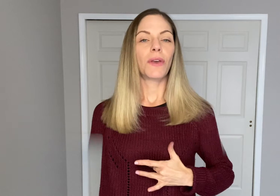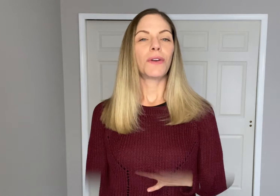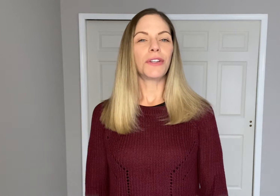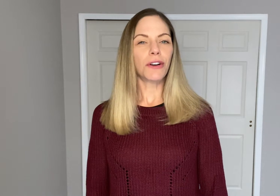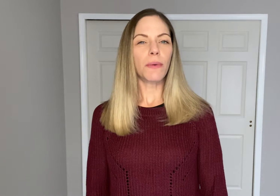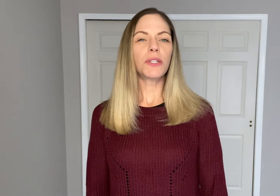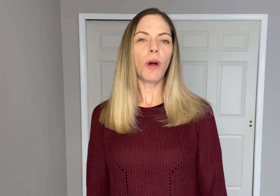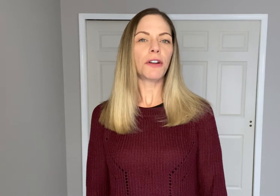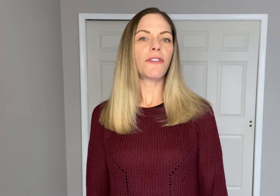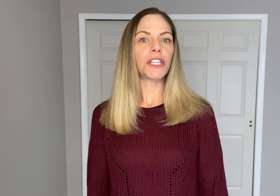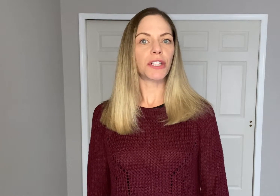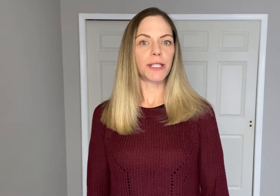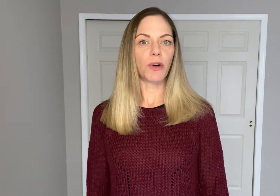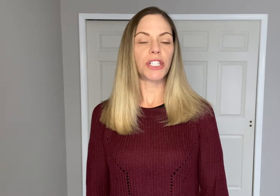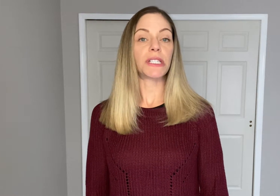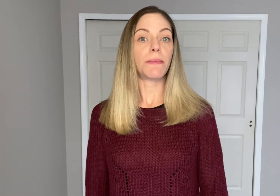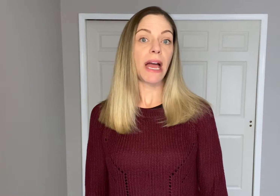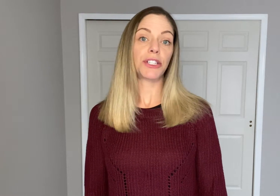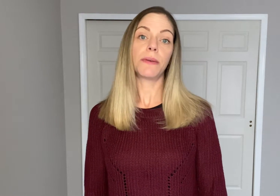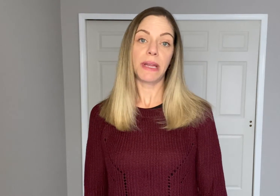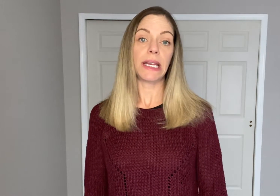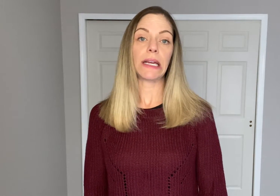You're going to want your facial expression to match the meaning.